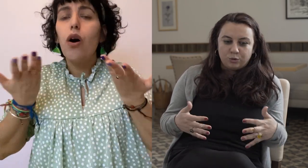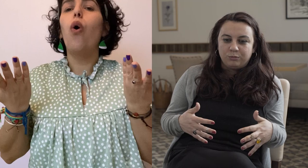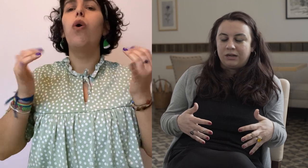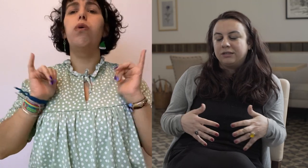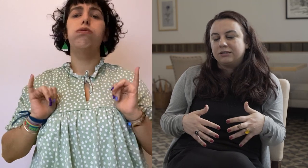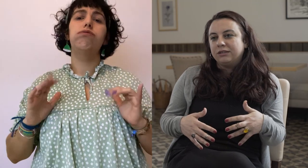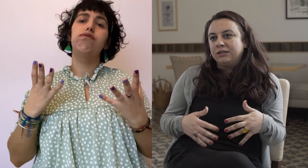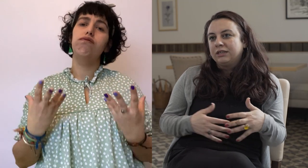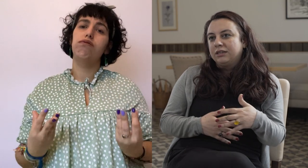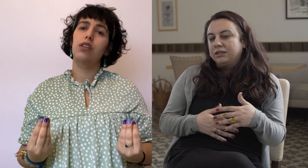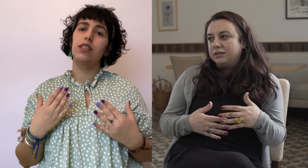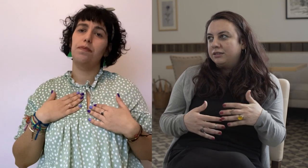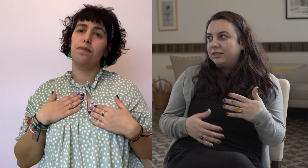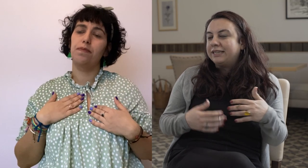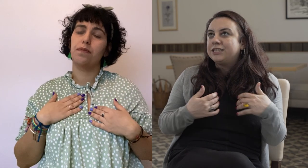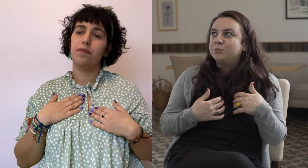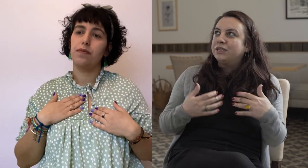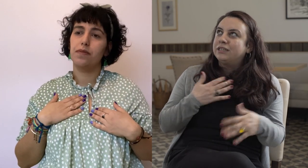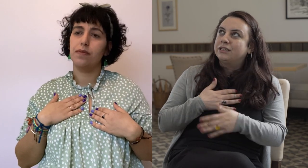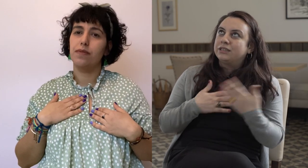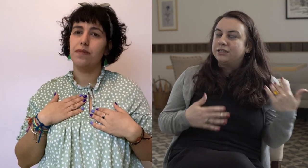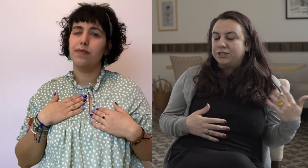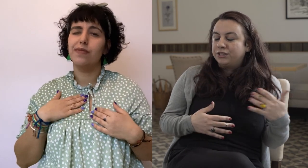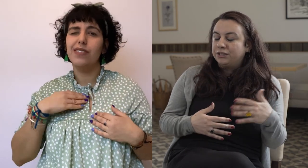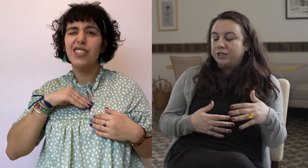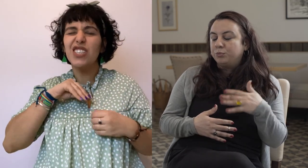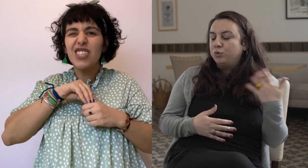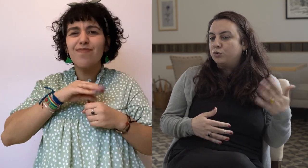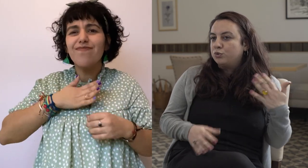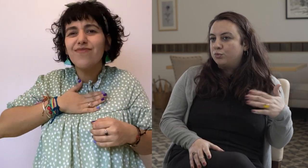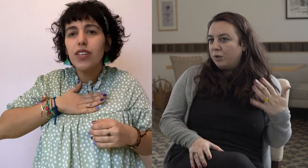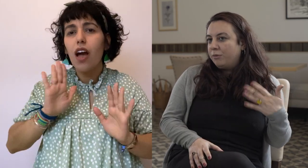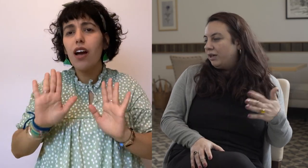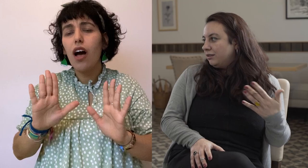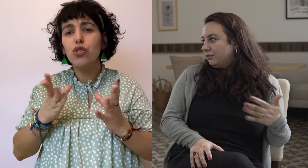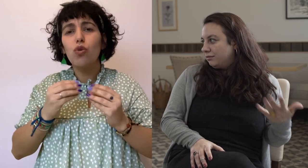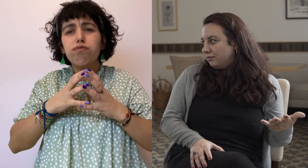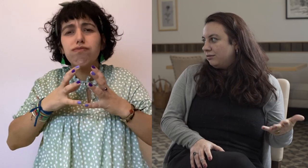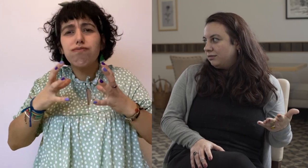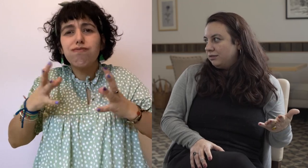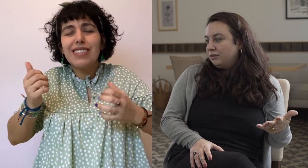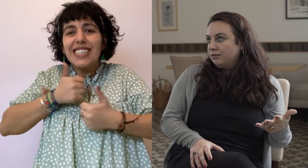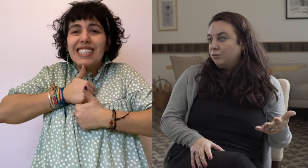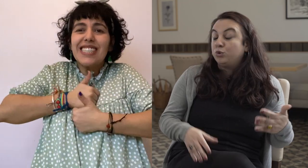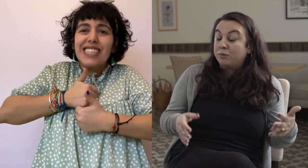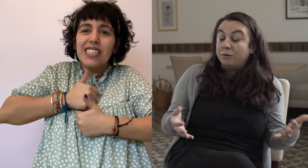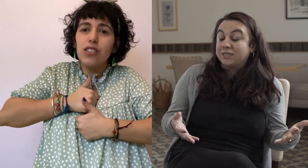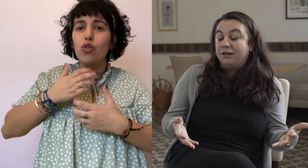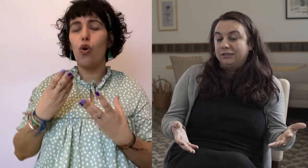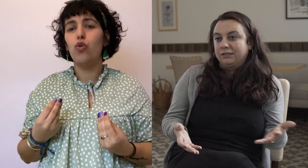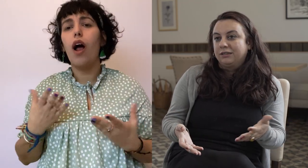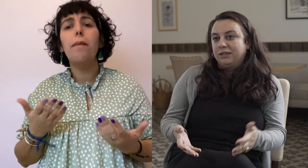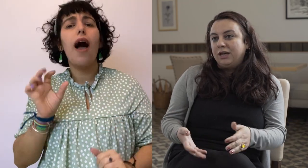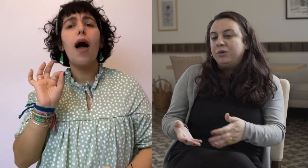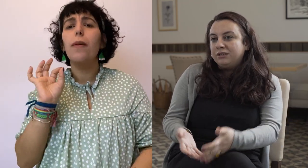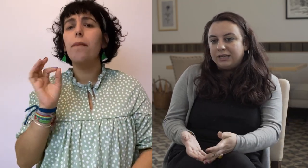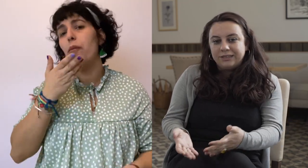telling it instantly, it allowed me not to live it again in myself at all, not to grow it.